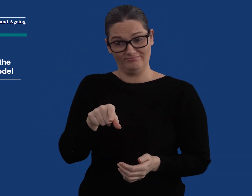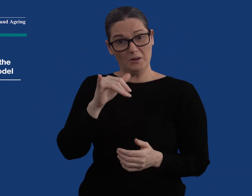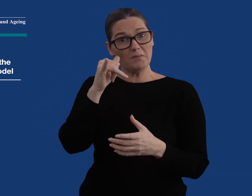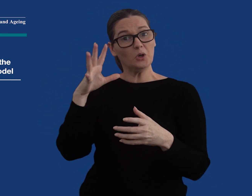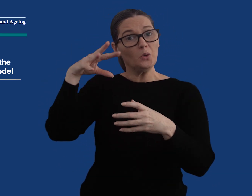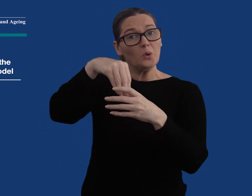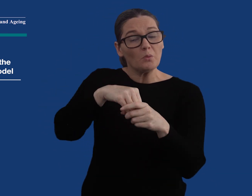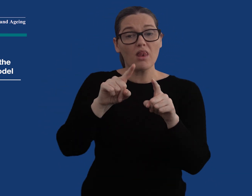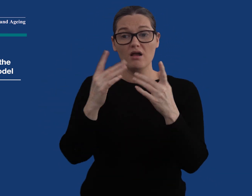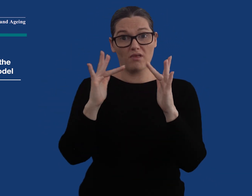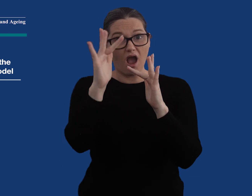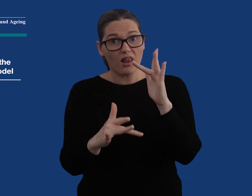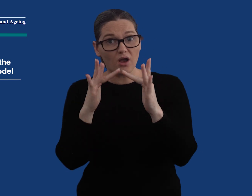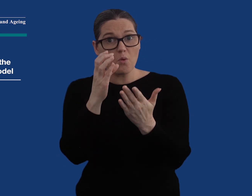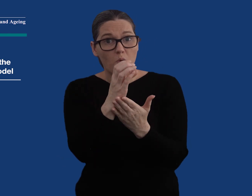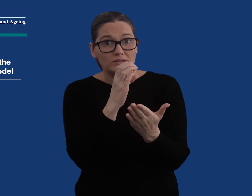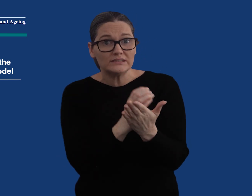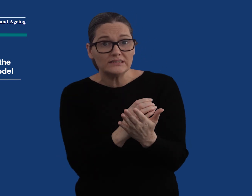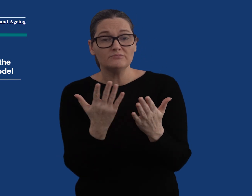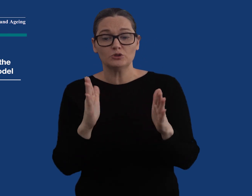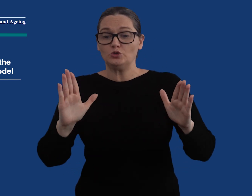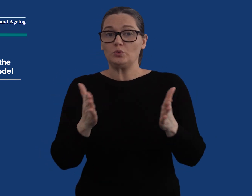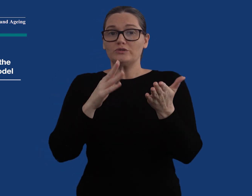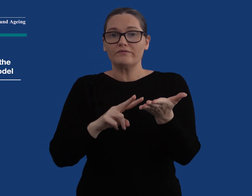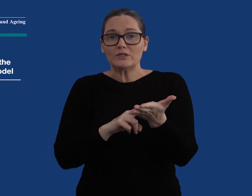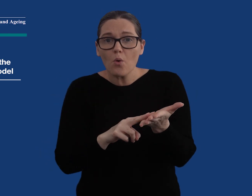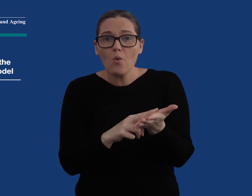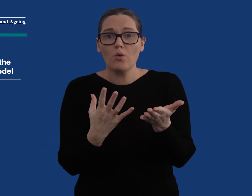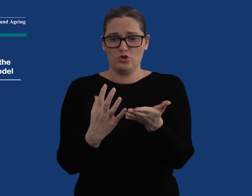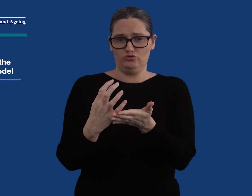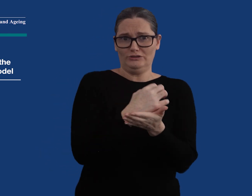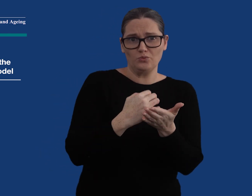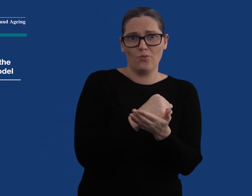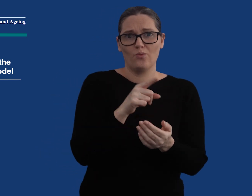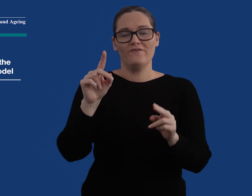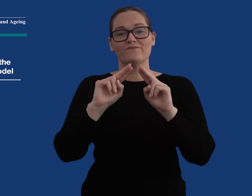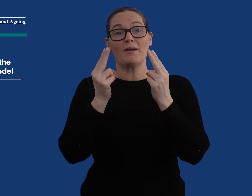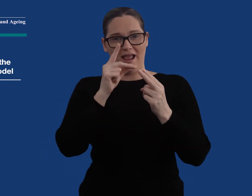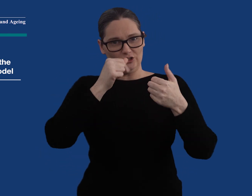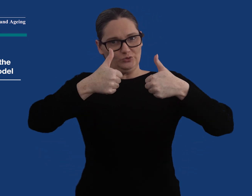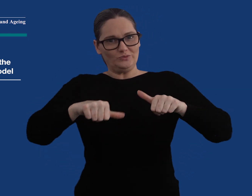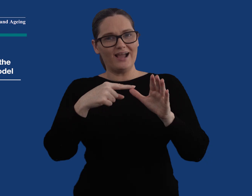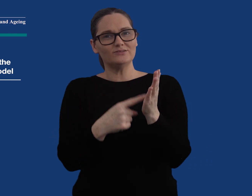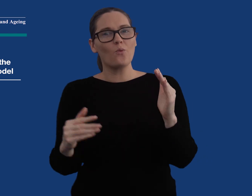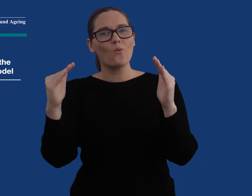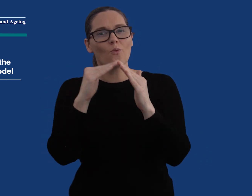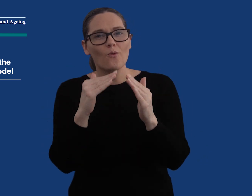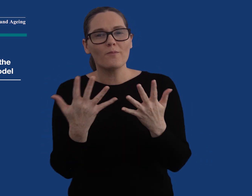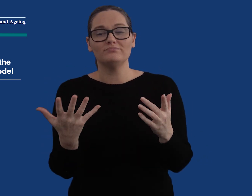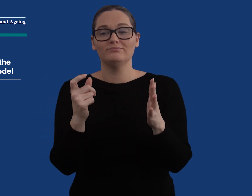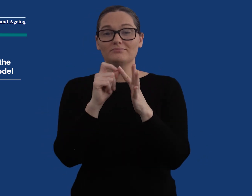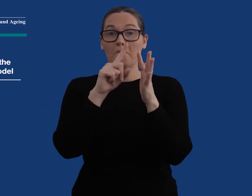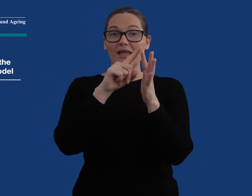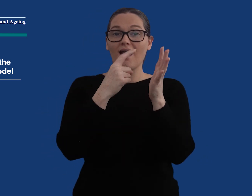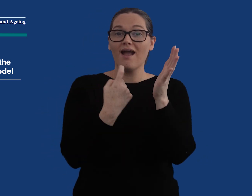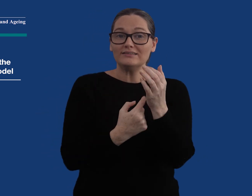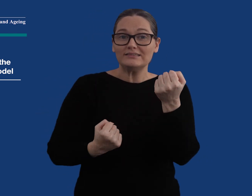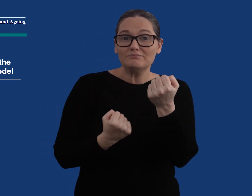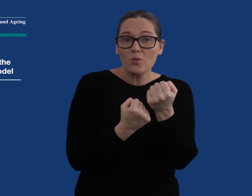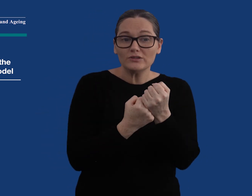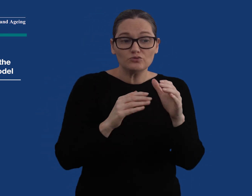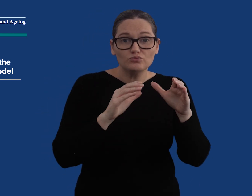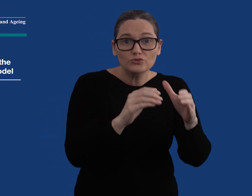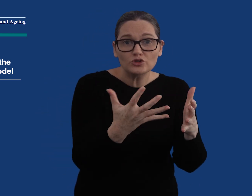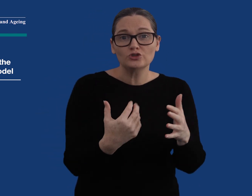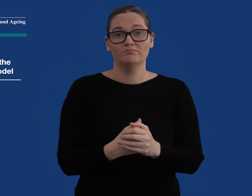such as online courses, short videos, and resources families can use at home, peer support groups,